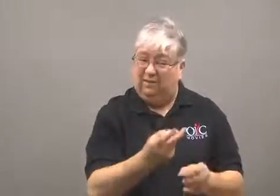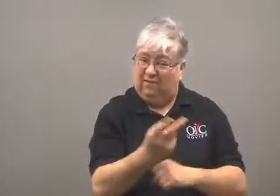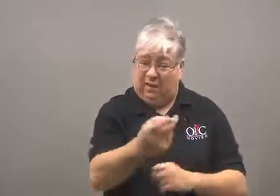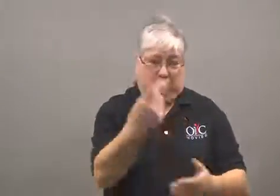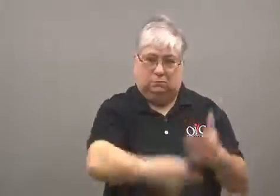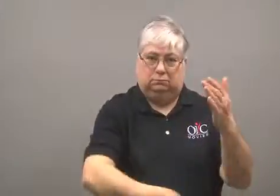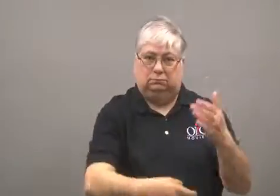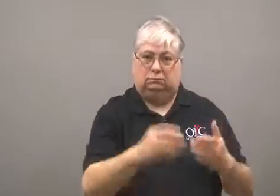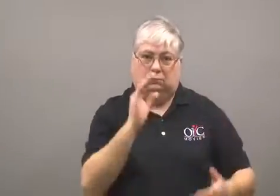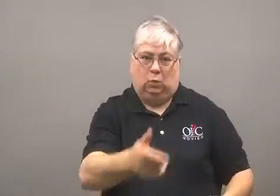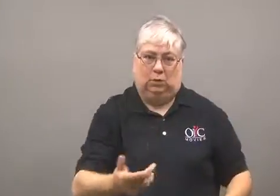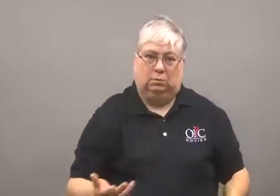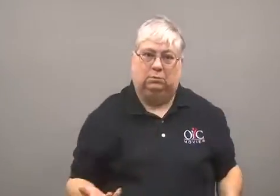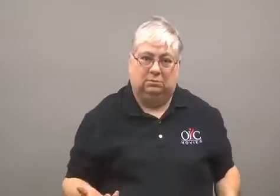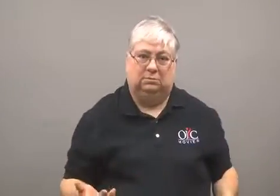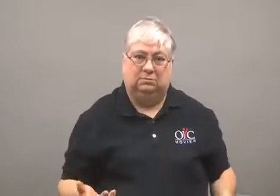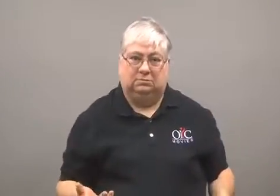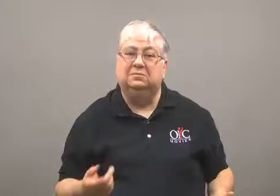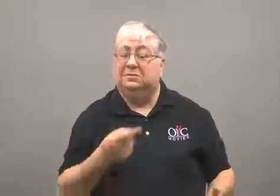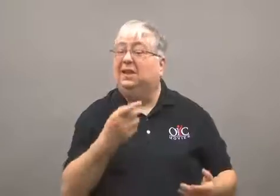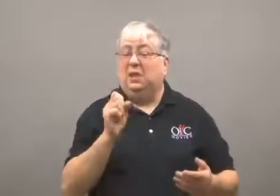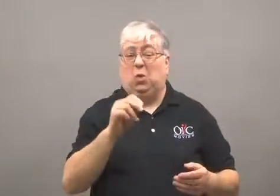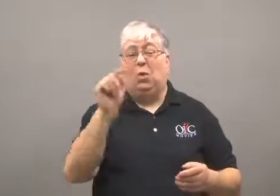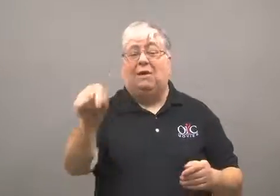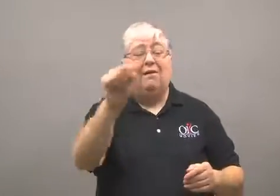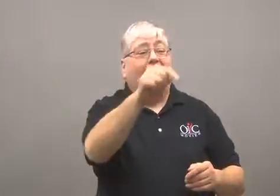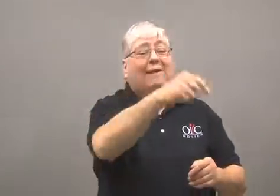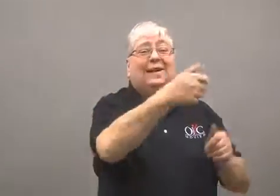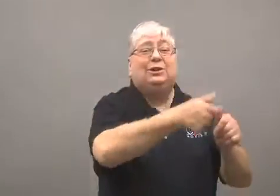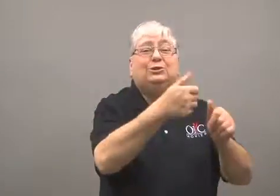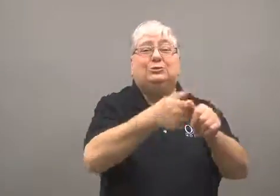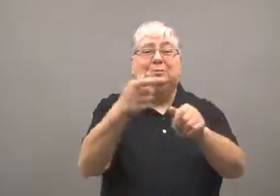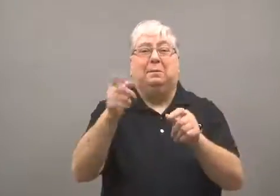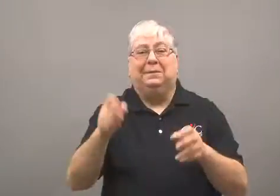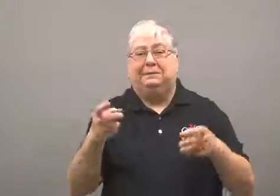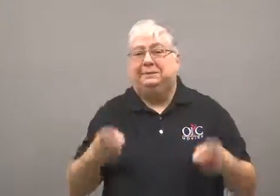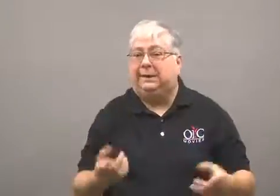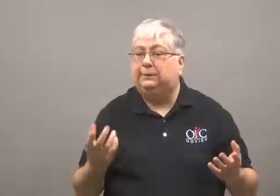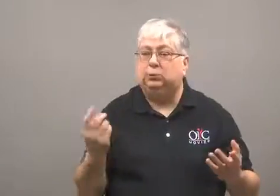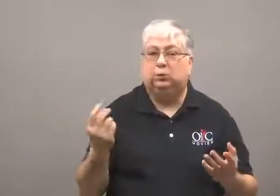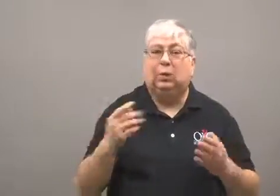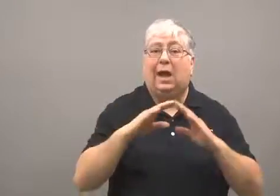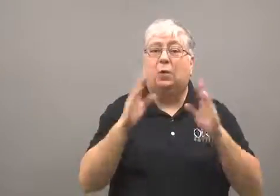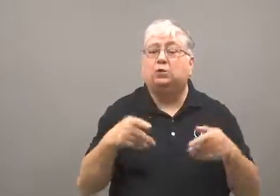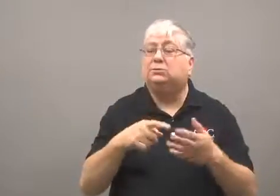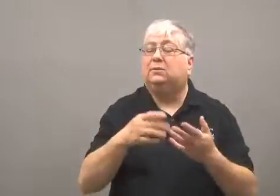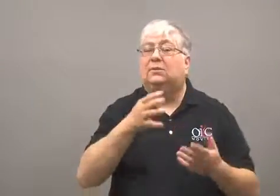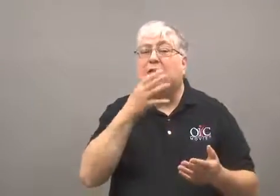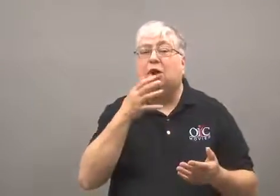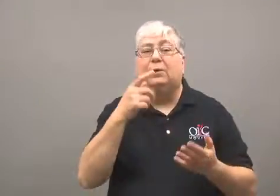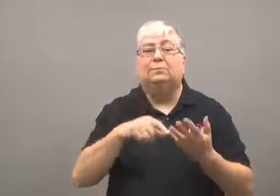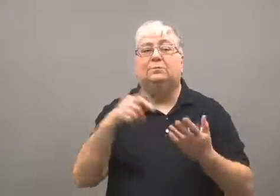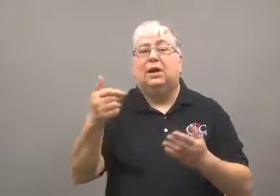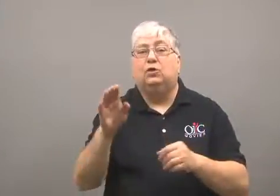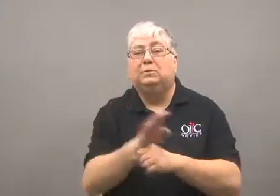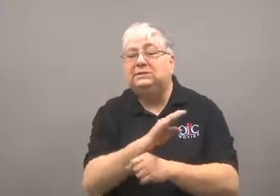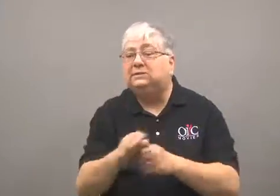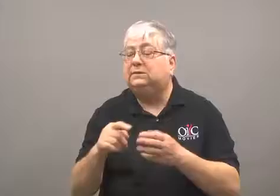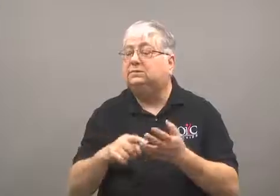There would be fines if that goal wasn't reached. Each agency has to decide how much water homes, farms, businesses,